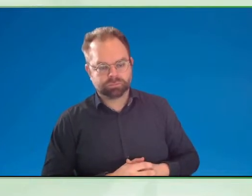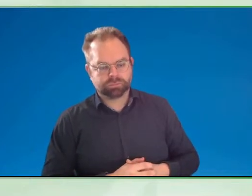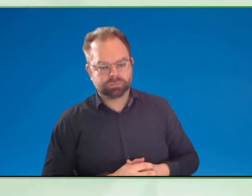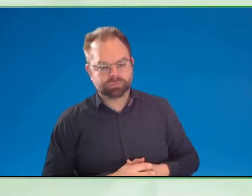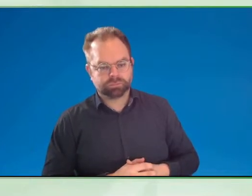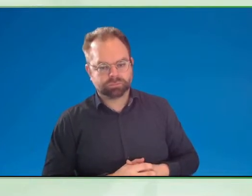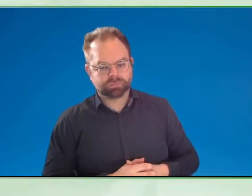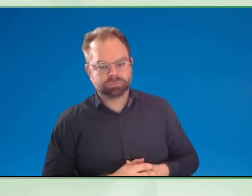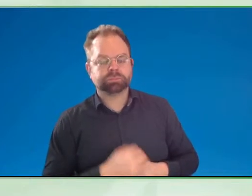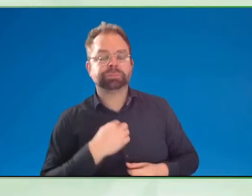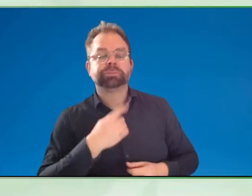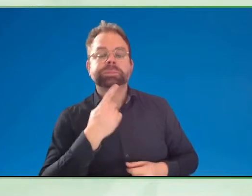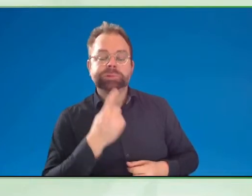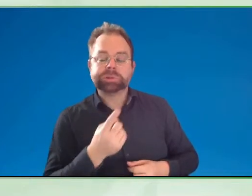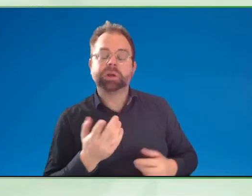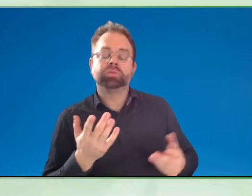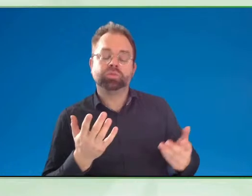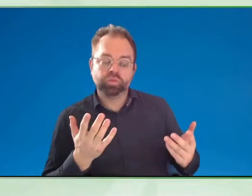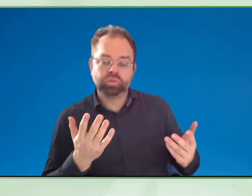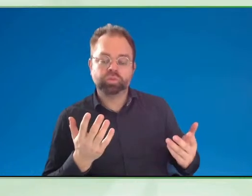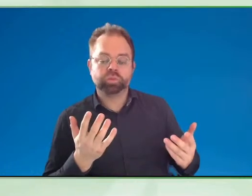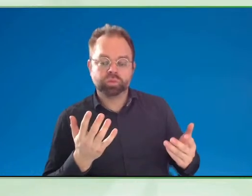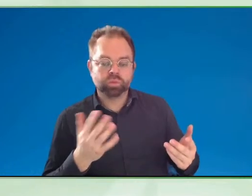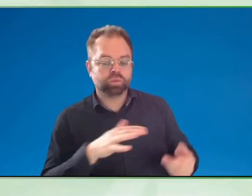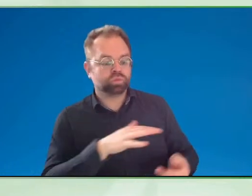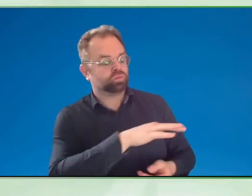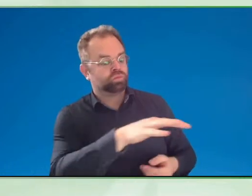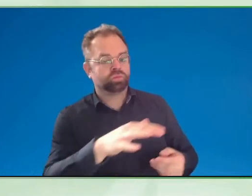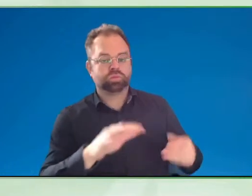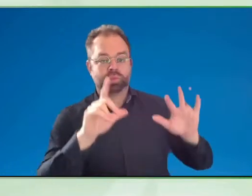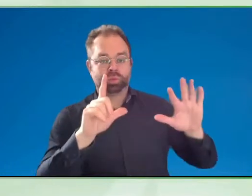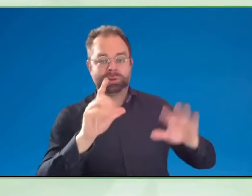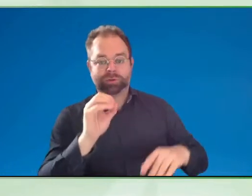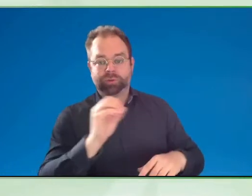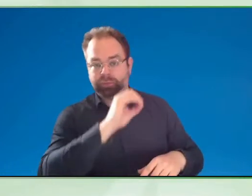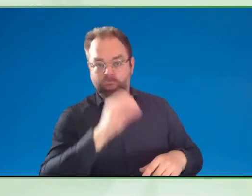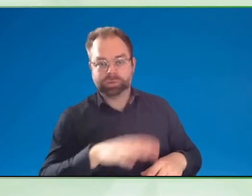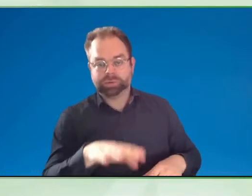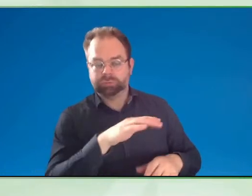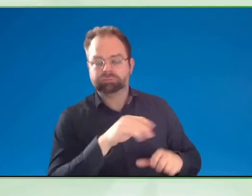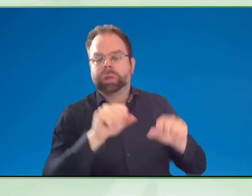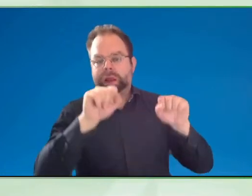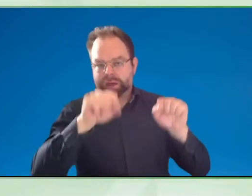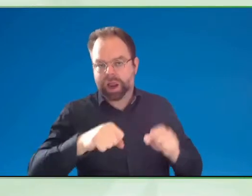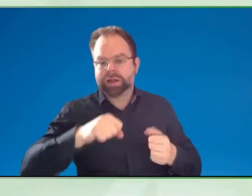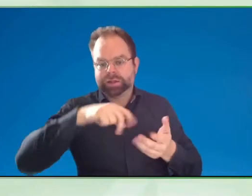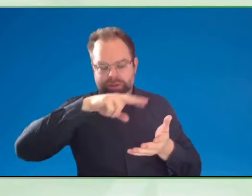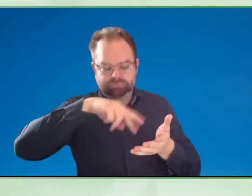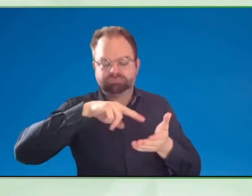We can focus on it for the development of projects. Germanic that is the kind of base data.